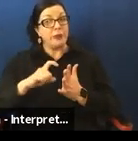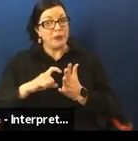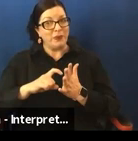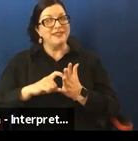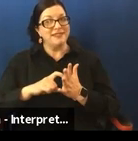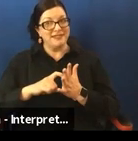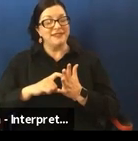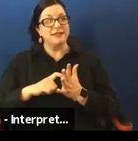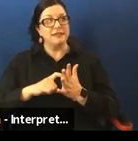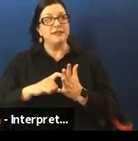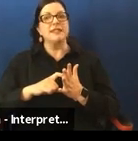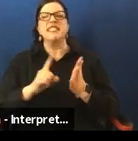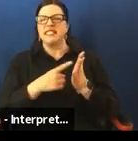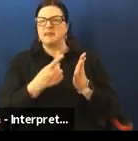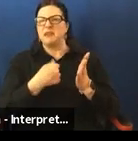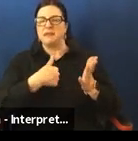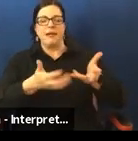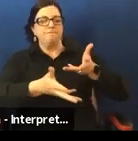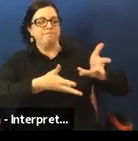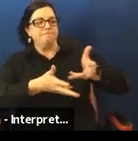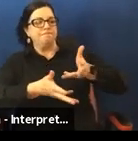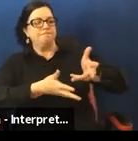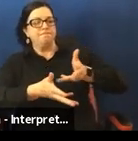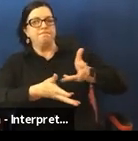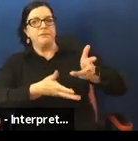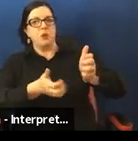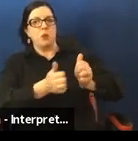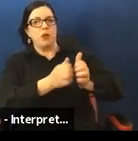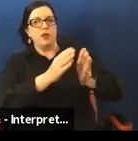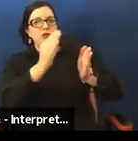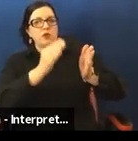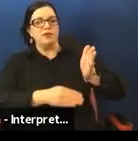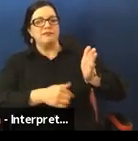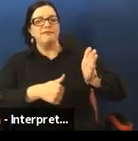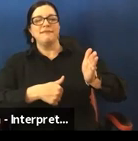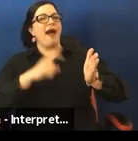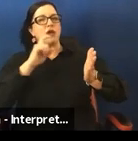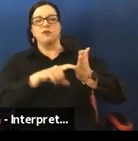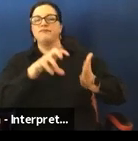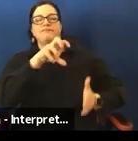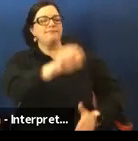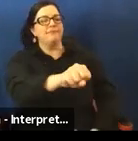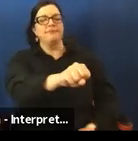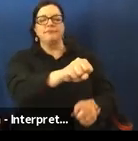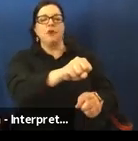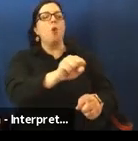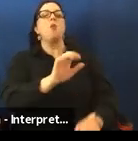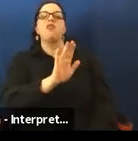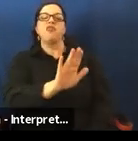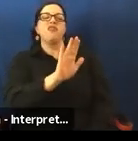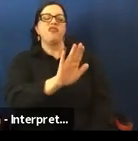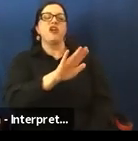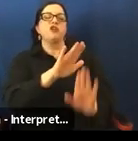Jason Williams: And then I would talk to their parents or look at their file and their parents were in foster care. This isn't intergenerational problem and intergenerational trauma is a real thing.